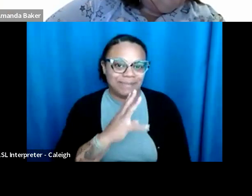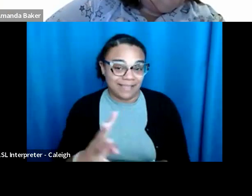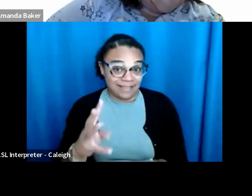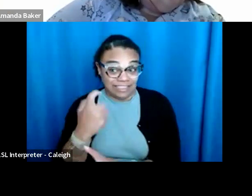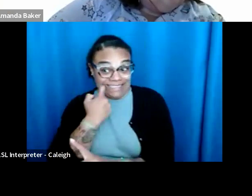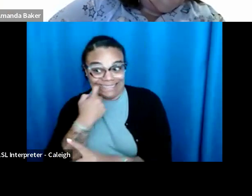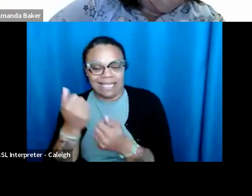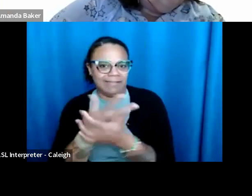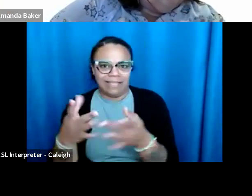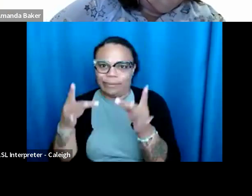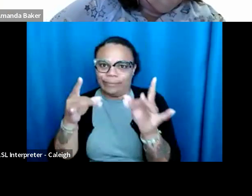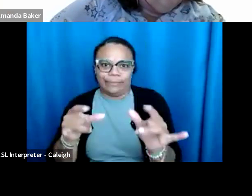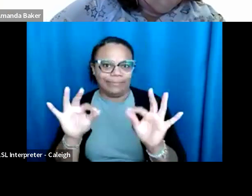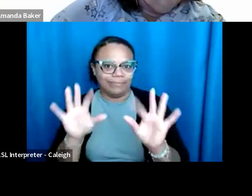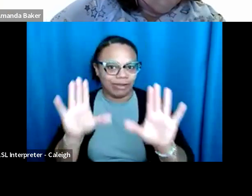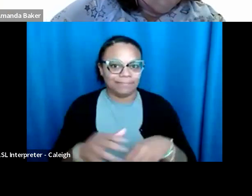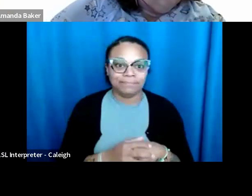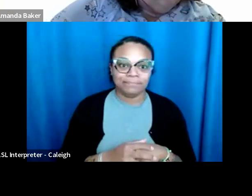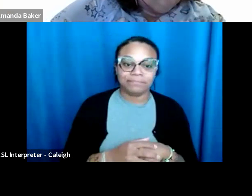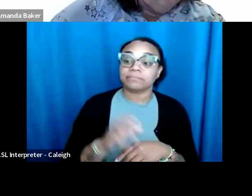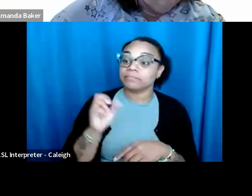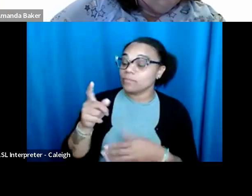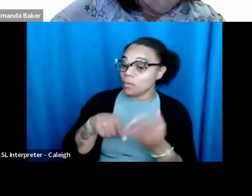I think, you know, what you shared is important,